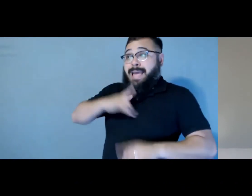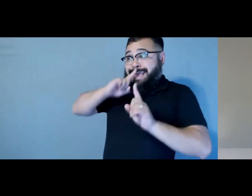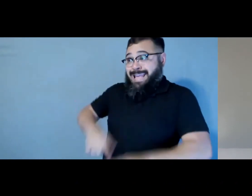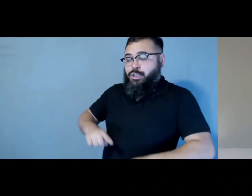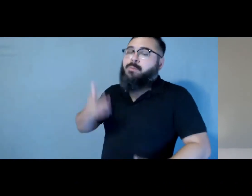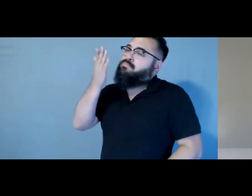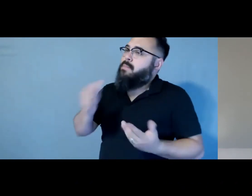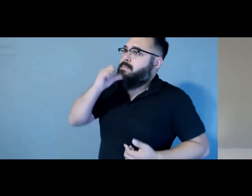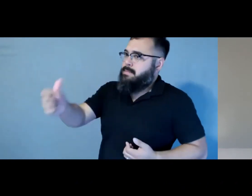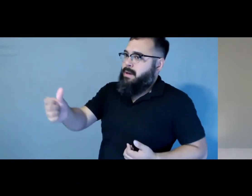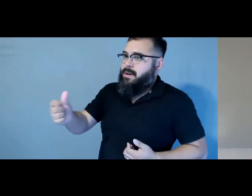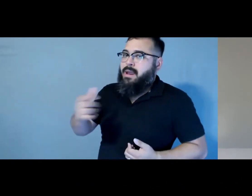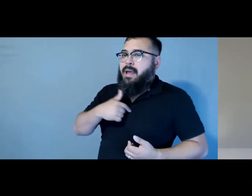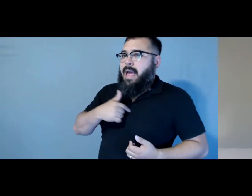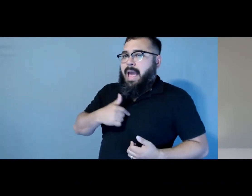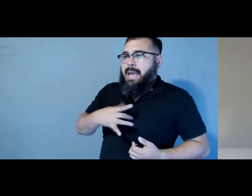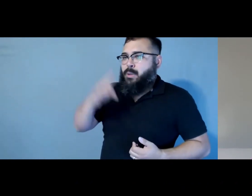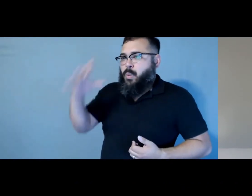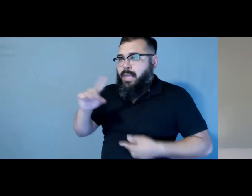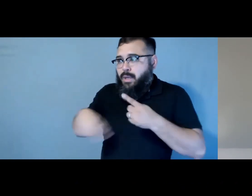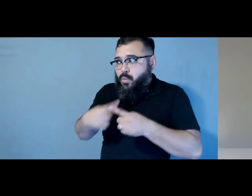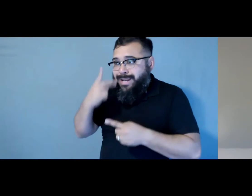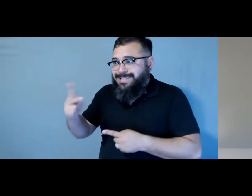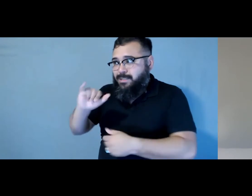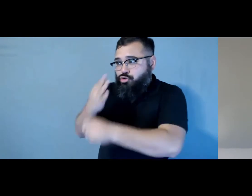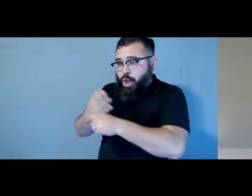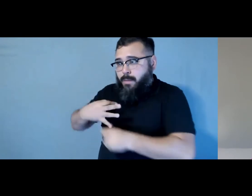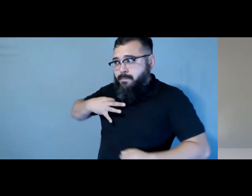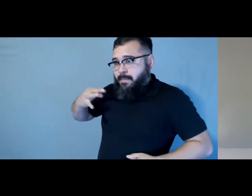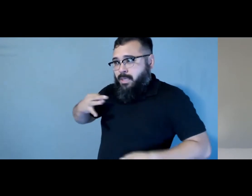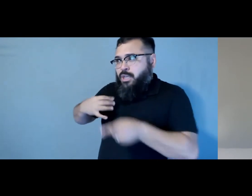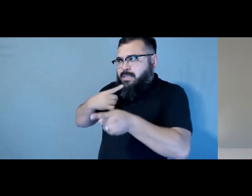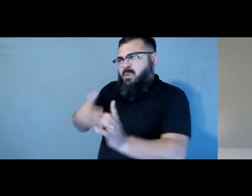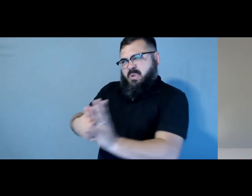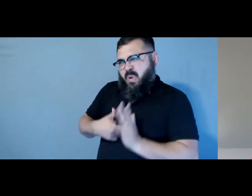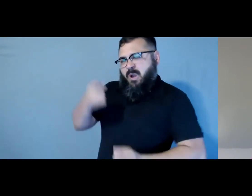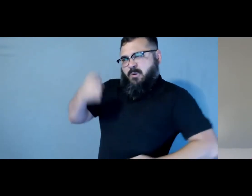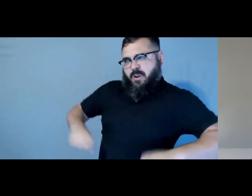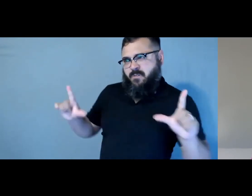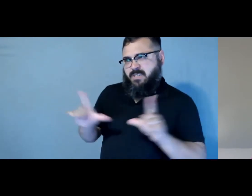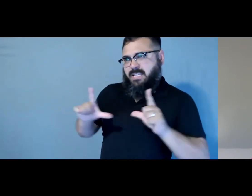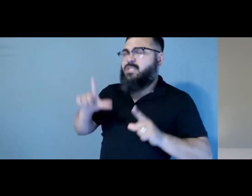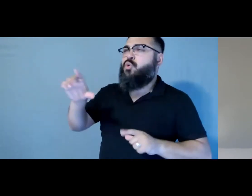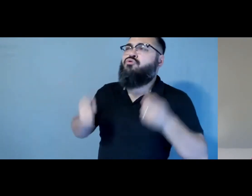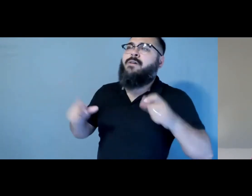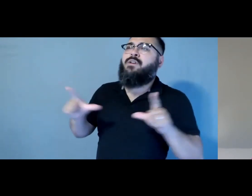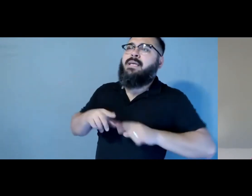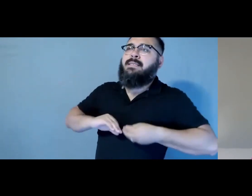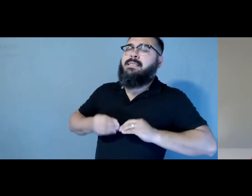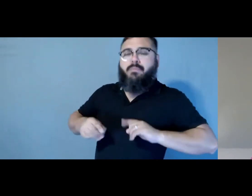I don't like when I see job applications that say you need to have your driver's license or list your driver's license number yet there's no obvious way